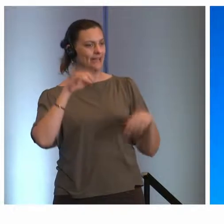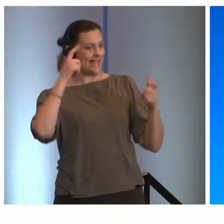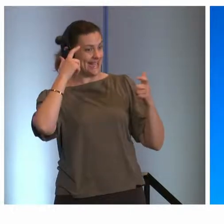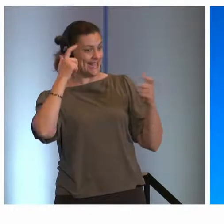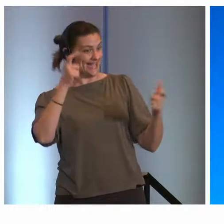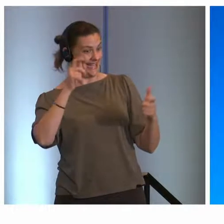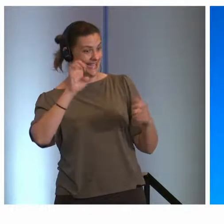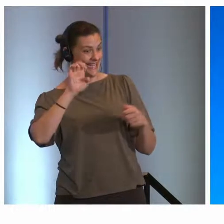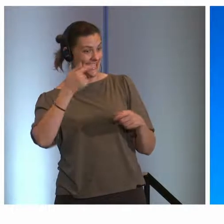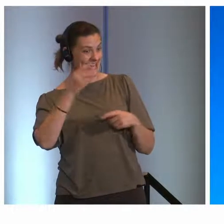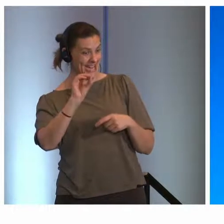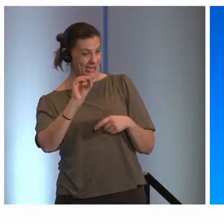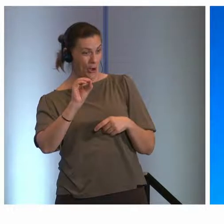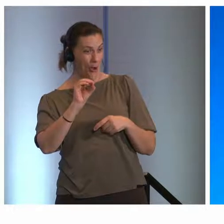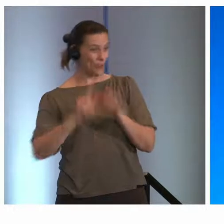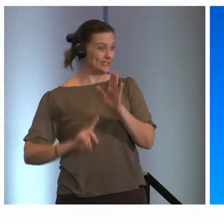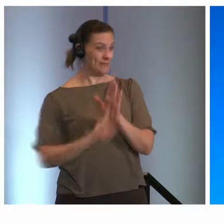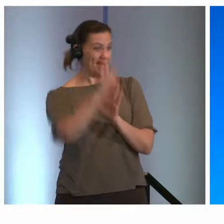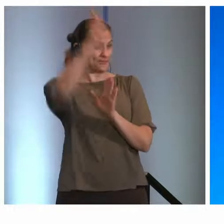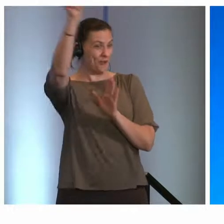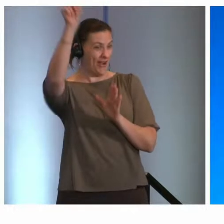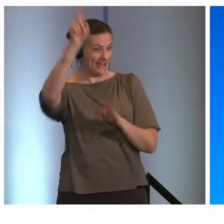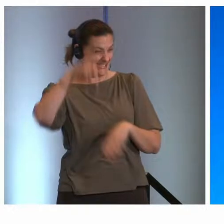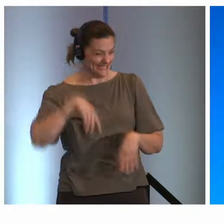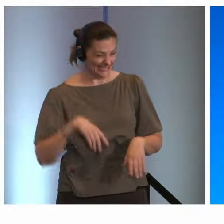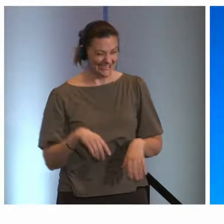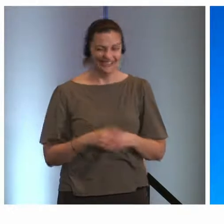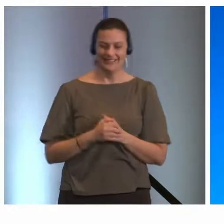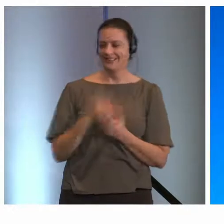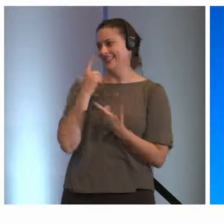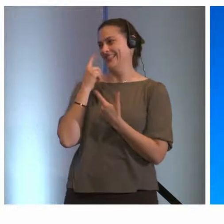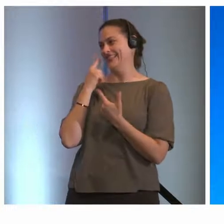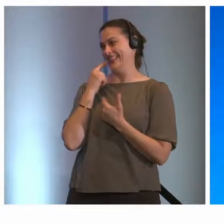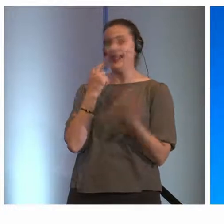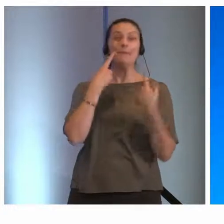Tari: Right. That's true. Hey, you got a laugh, that's